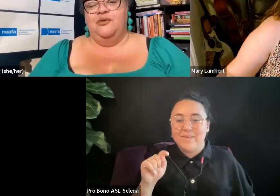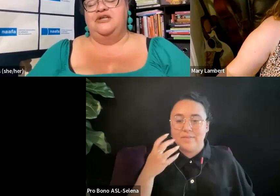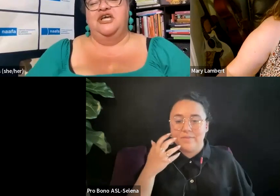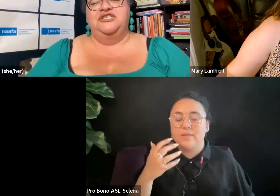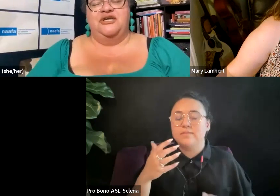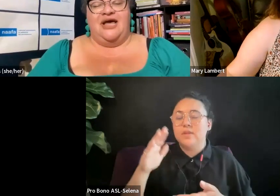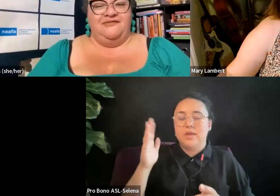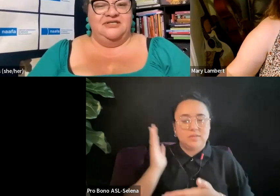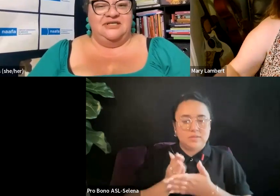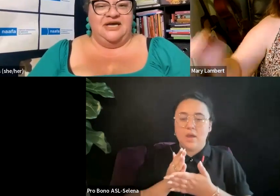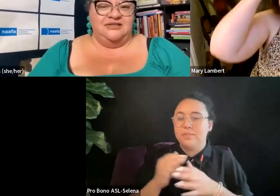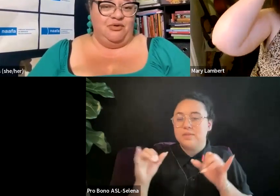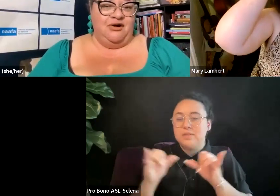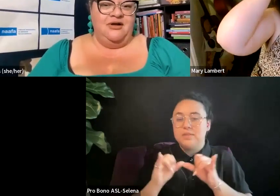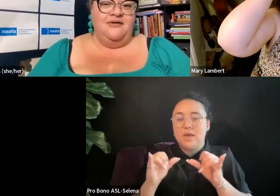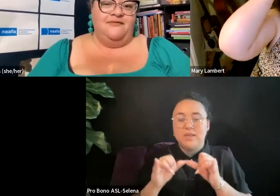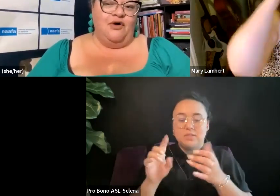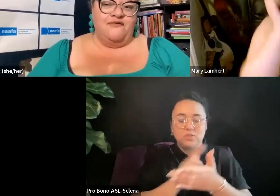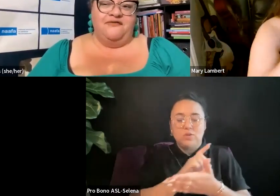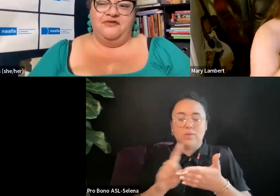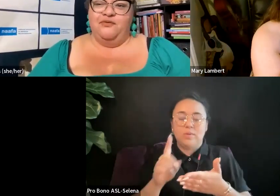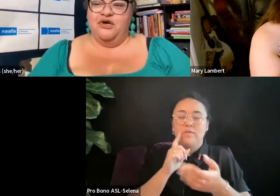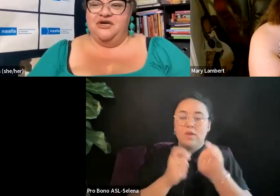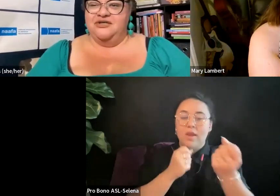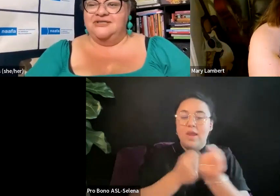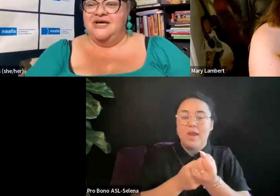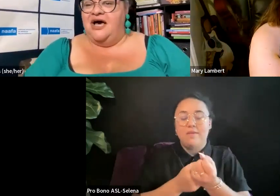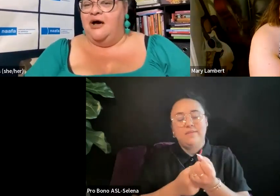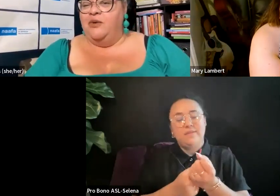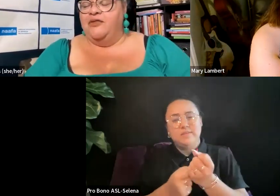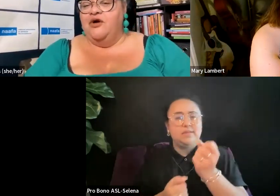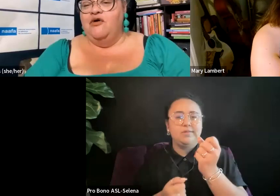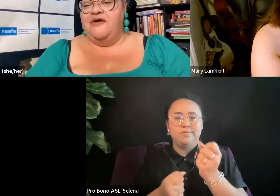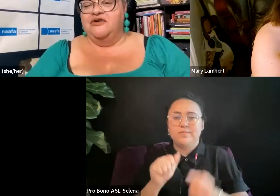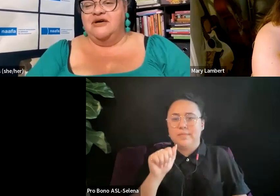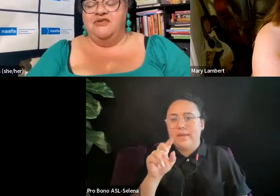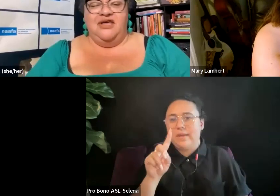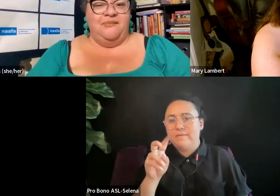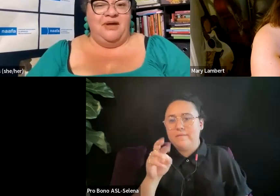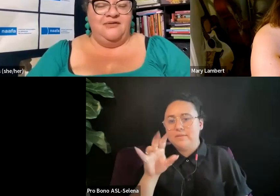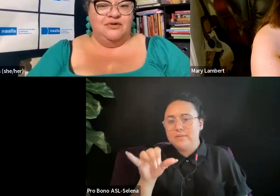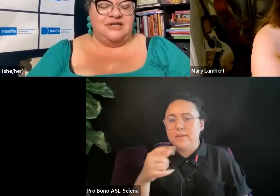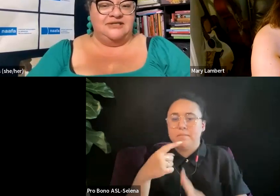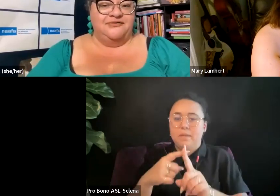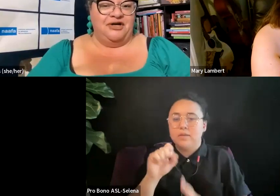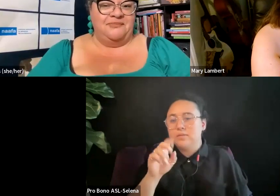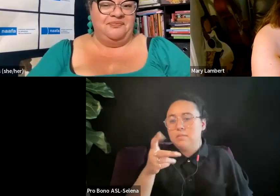through education, advocacy and support for over 54 years. We are the co-founders of the campaign for Size Freedom,